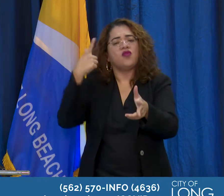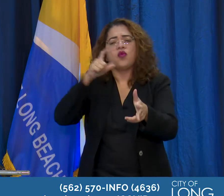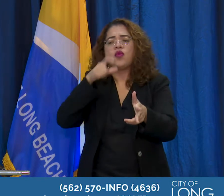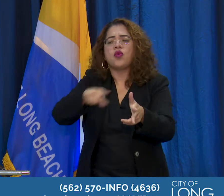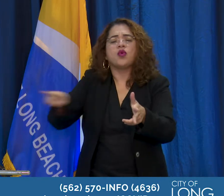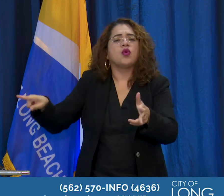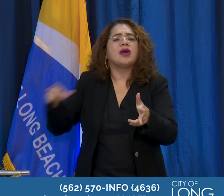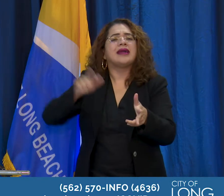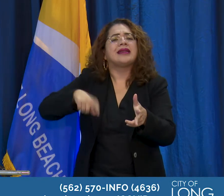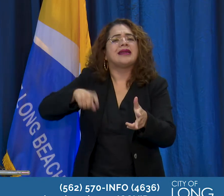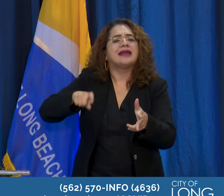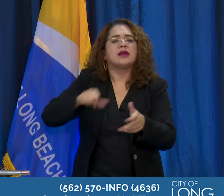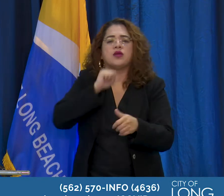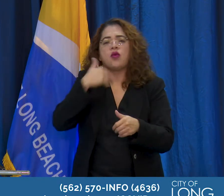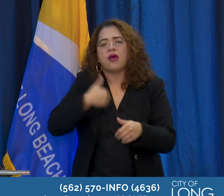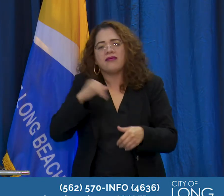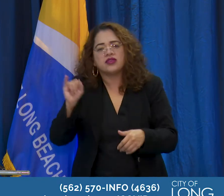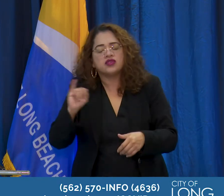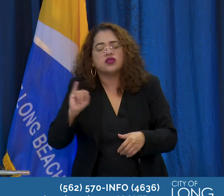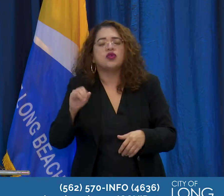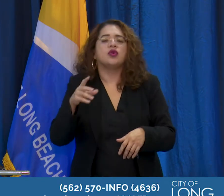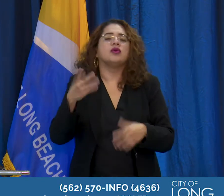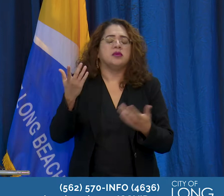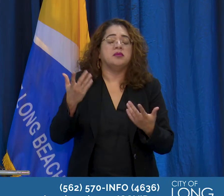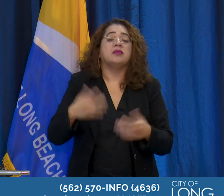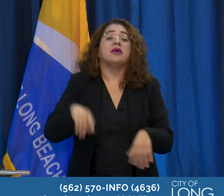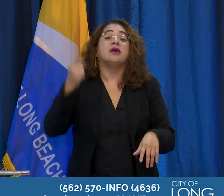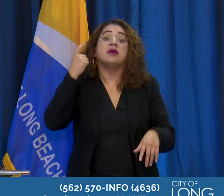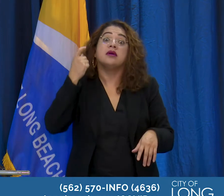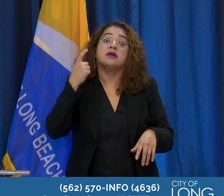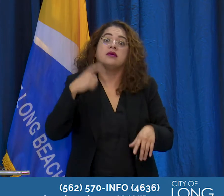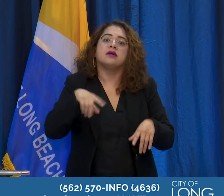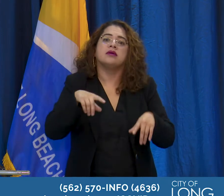your face and mouth with an approved face covering.